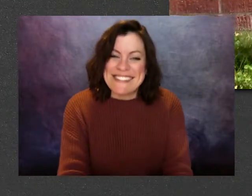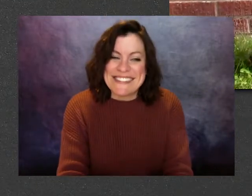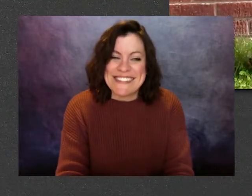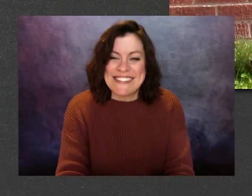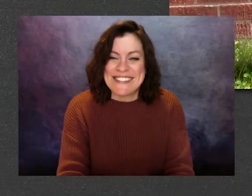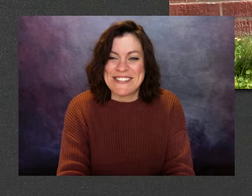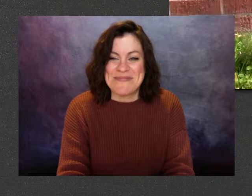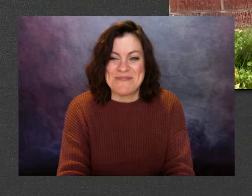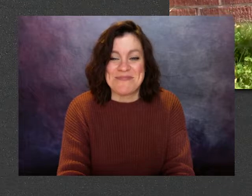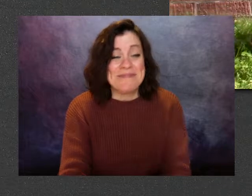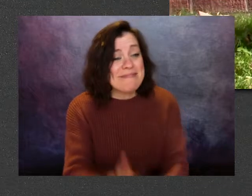Thanks Tigan.